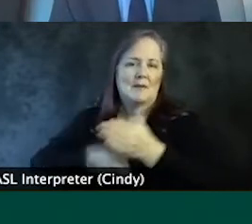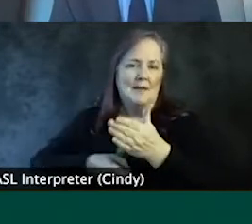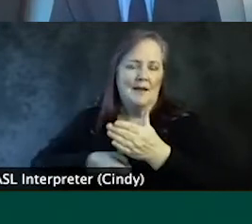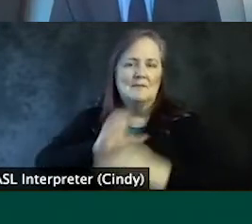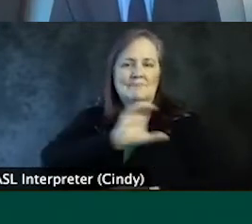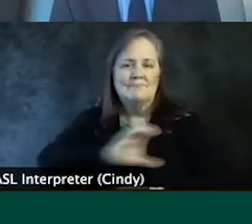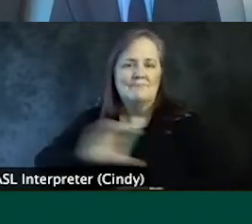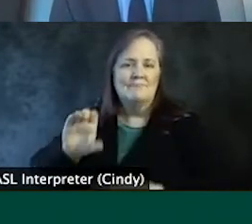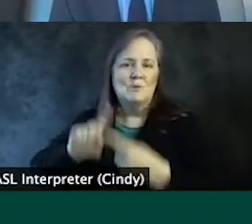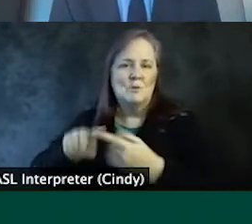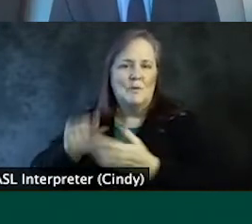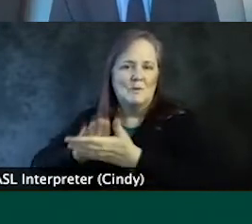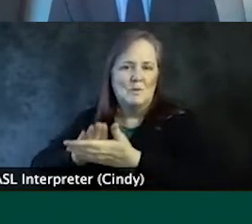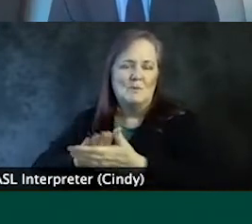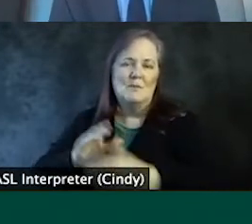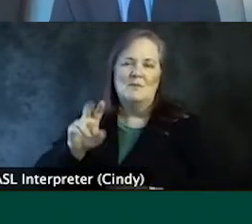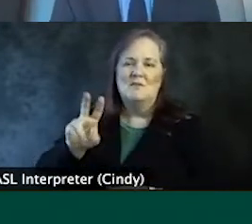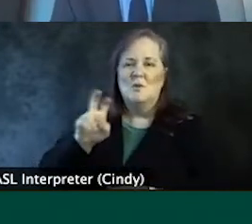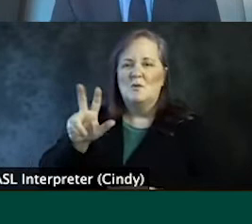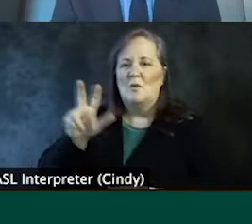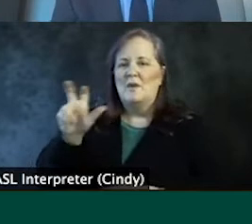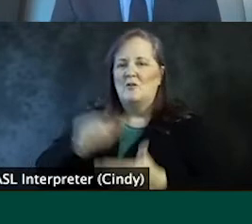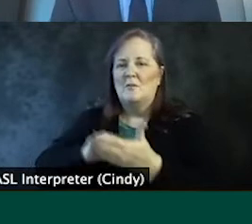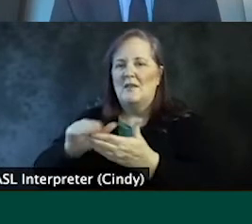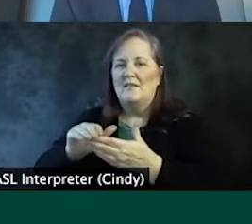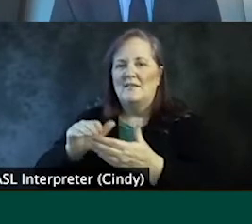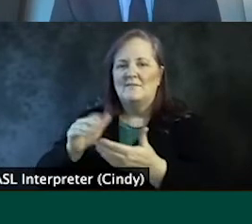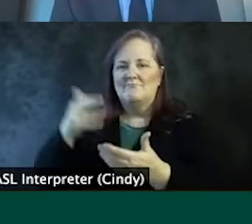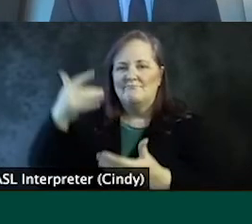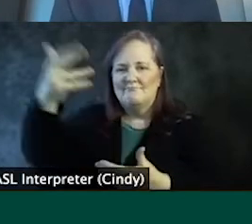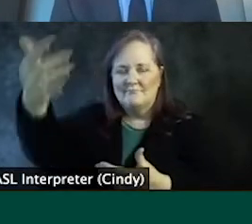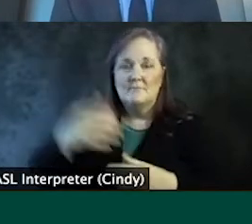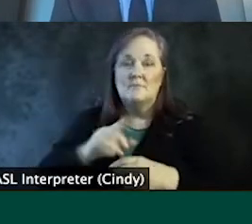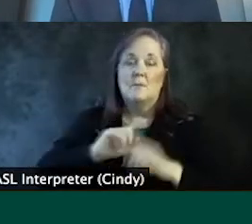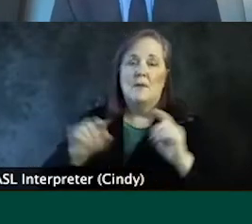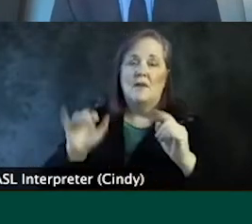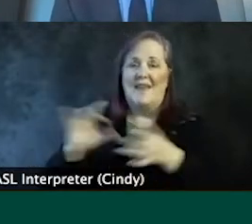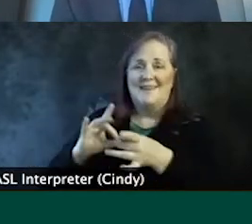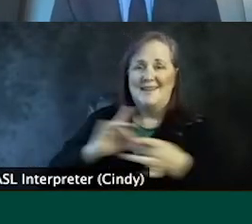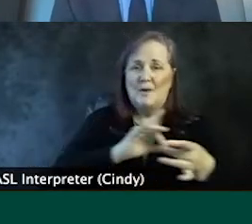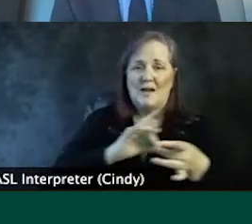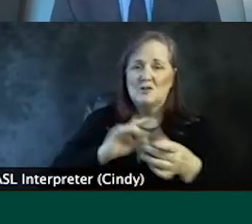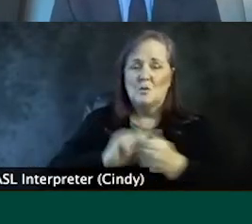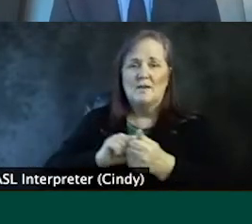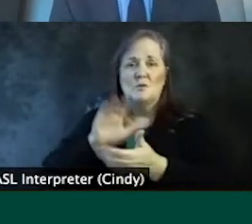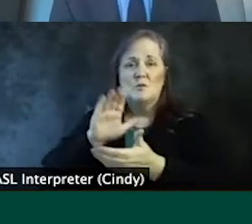And there is a potential because this measure would, in effect, it would reduce some disincentives